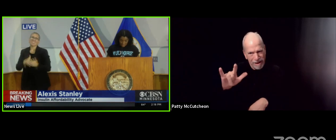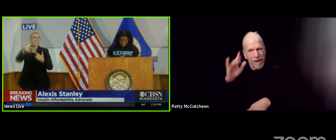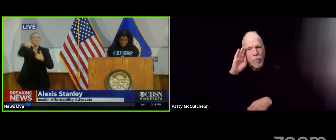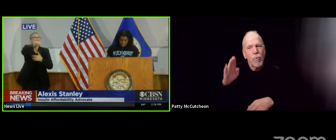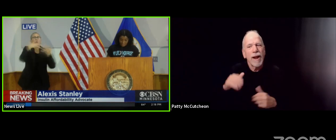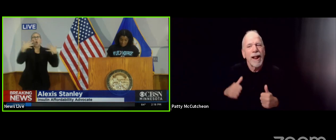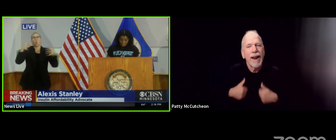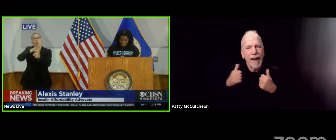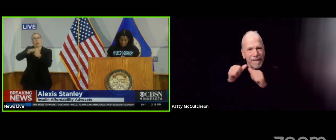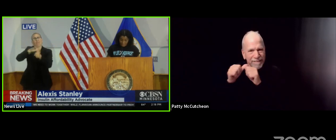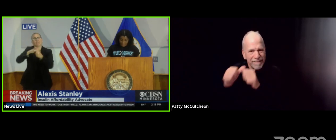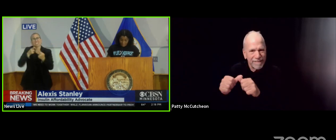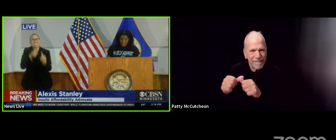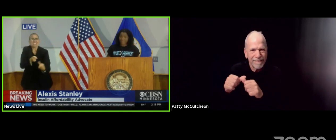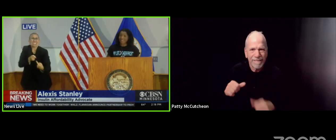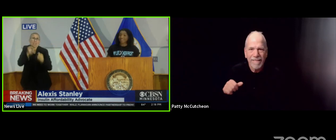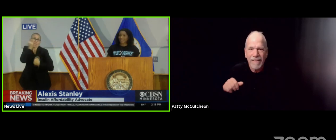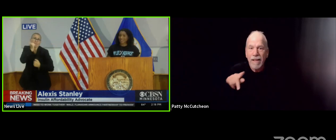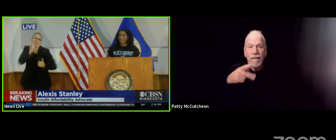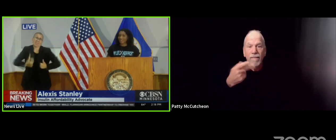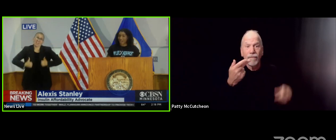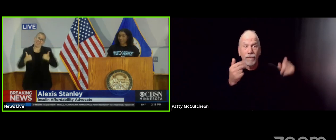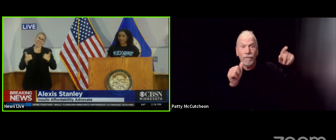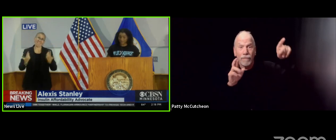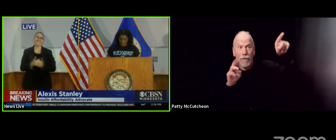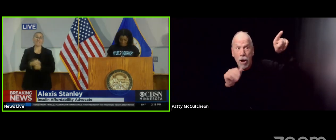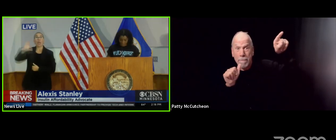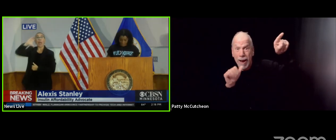THAT DECIDED TO SUE THE STATE OF MINNESOTA IN THE 11th HOUR